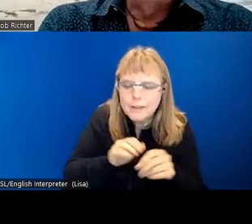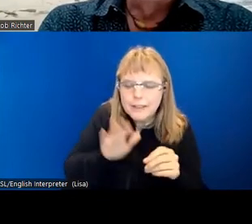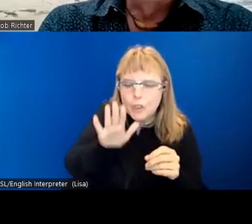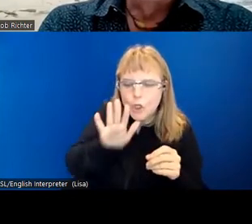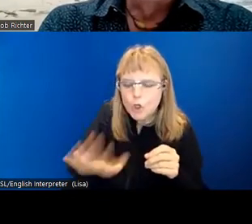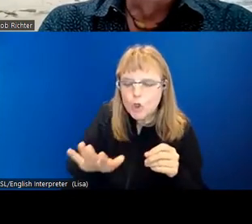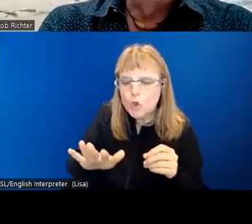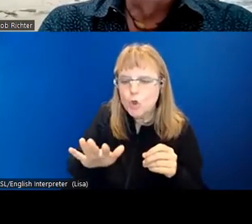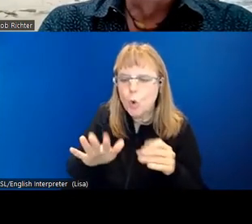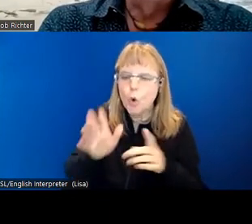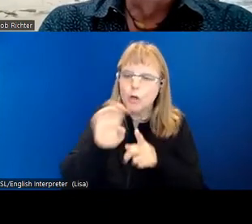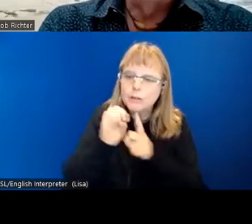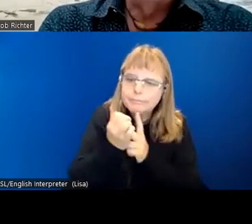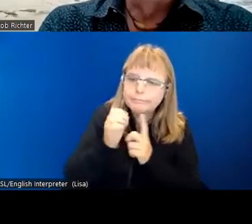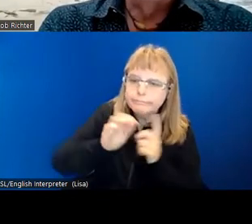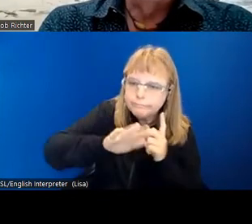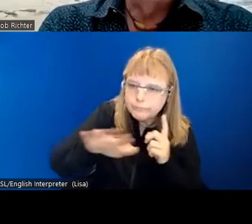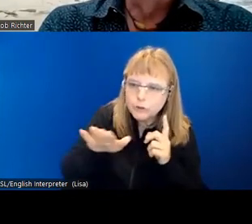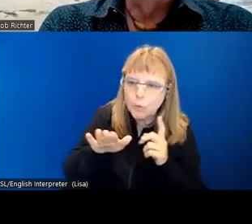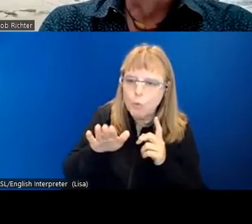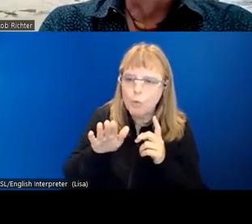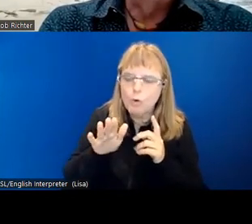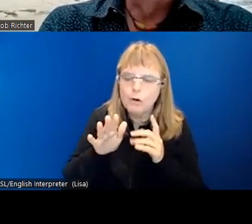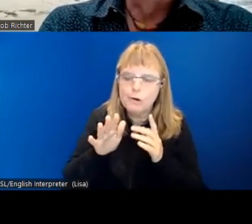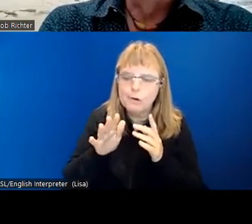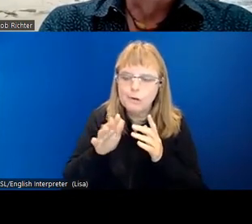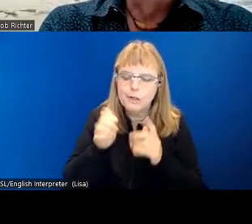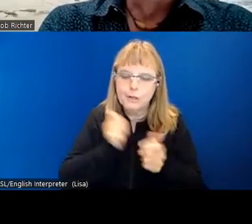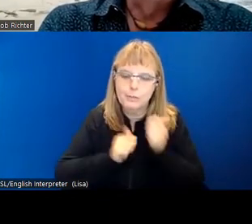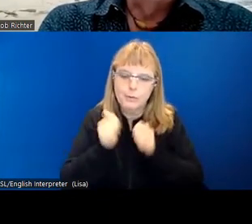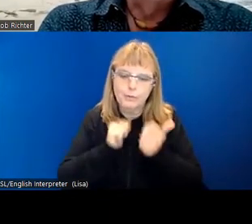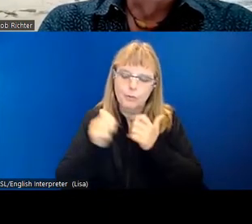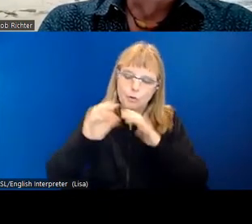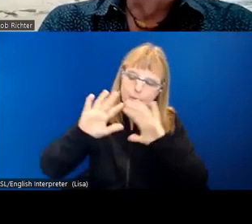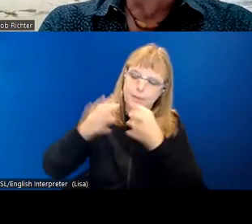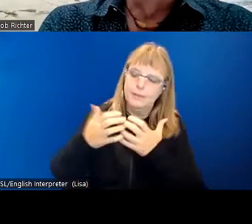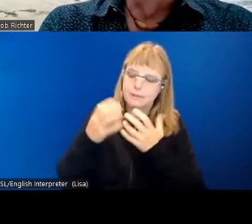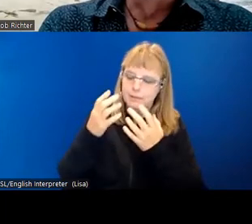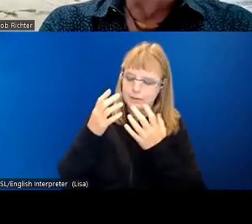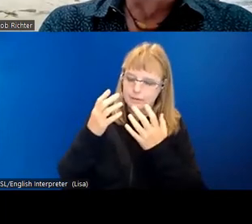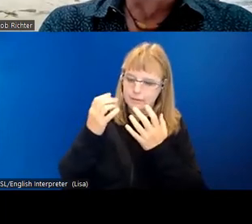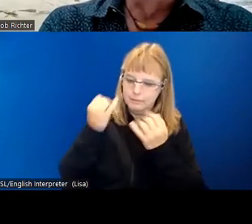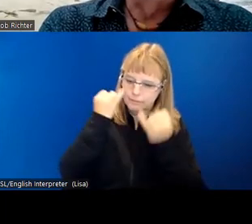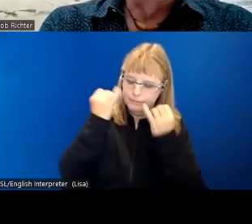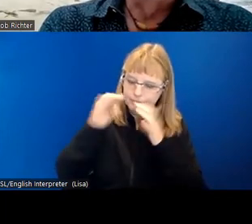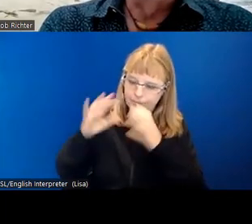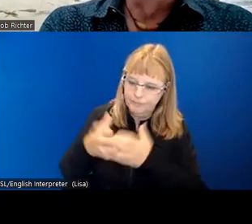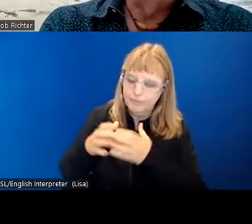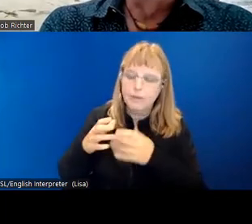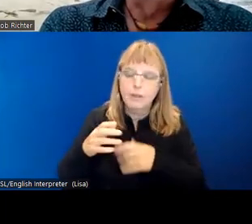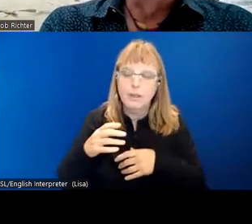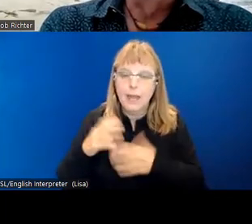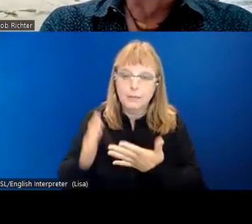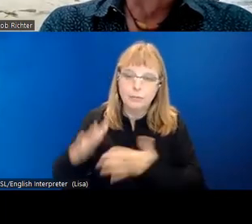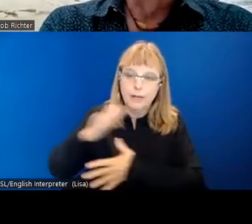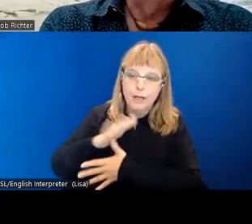and to prioritize meeting those folks? I find it really useful when artists have something that I can take with them,